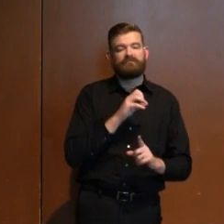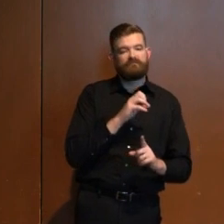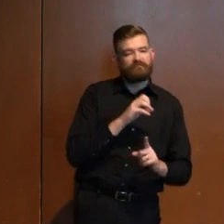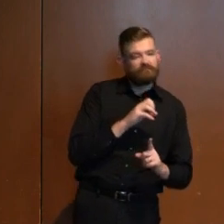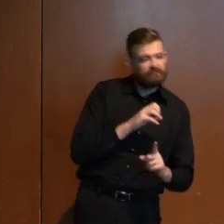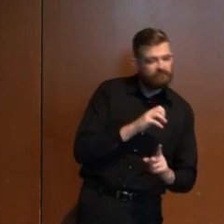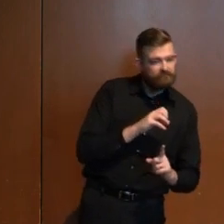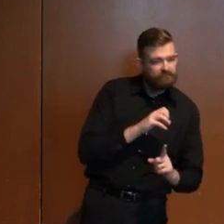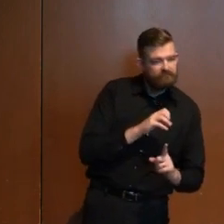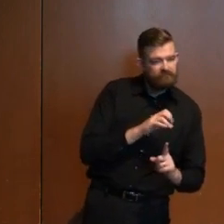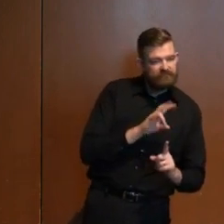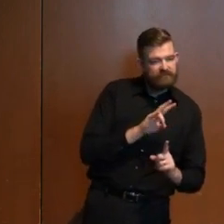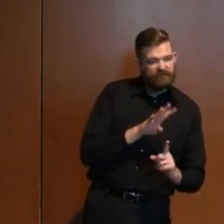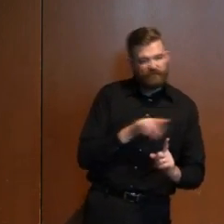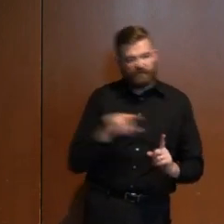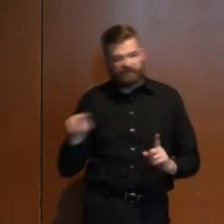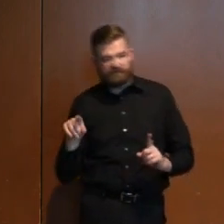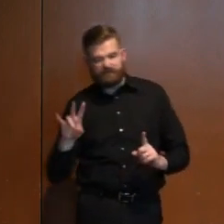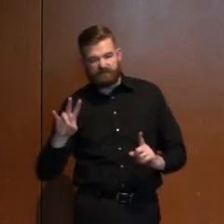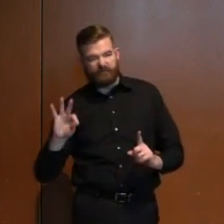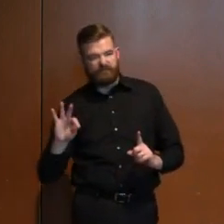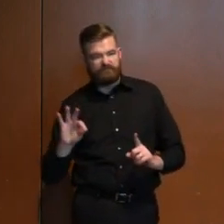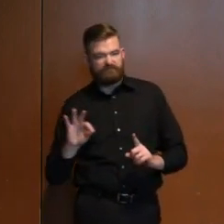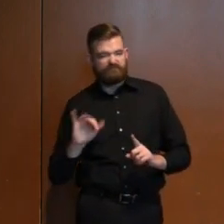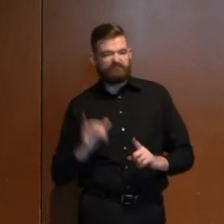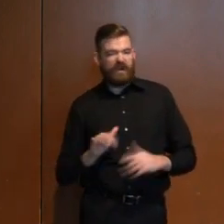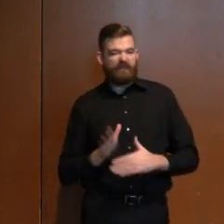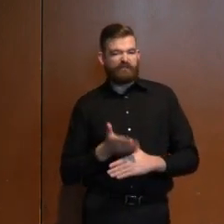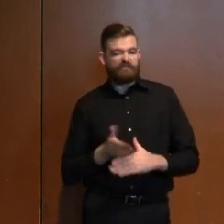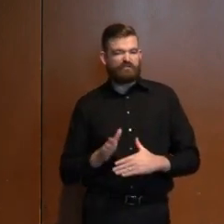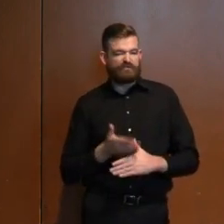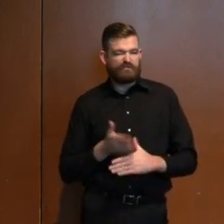A LOW OF 30 TO A HIGH OF 78.